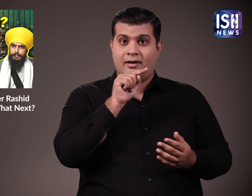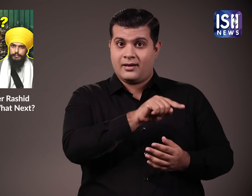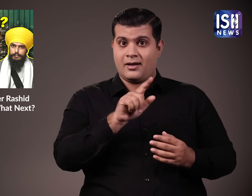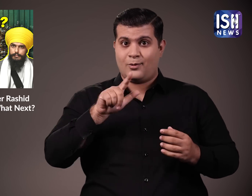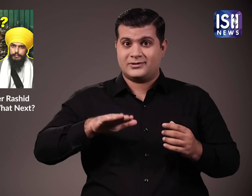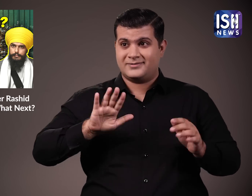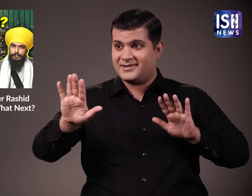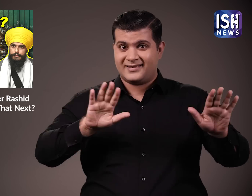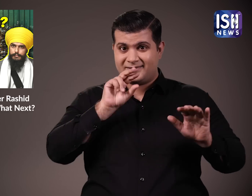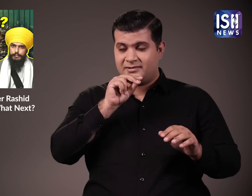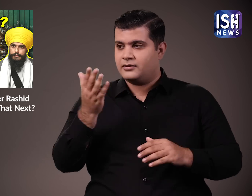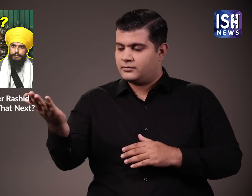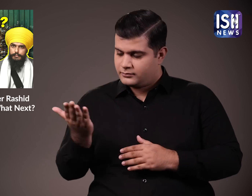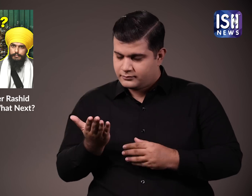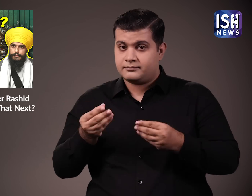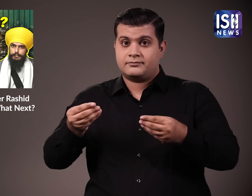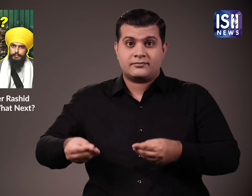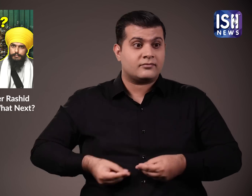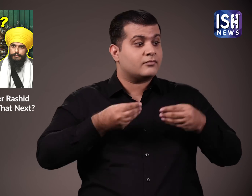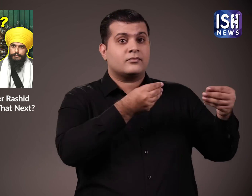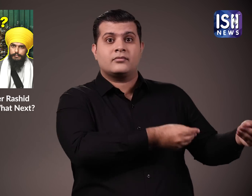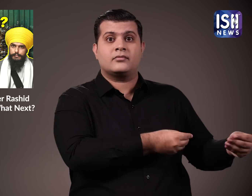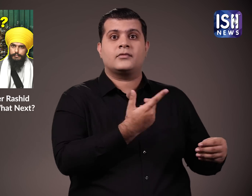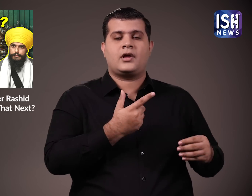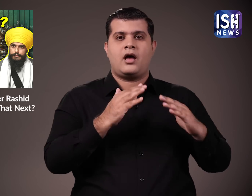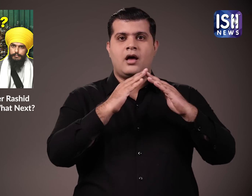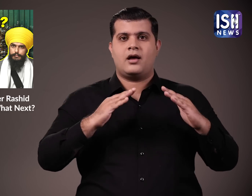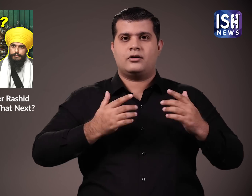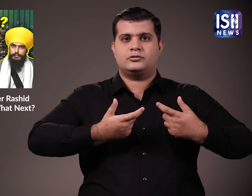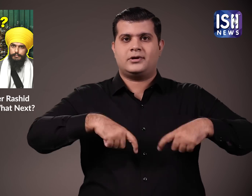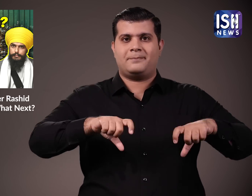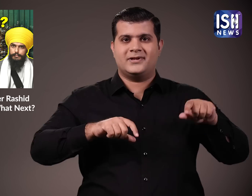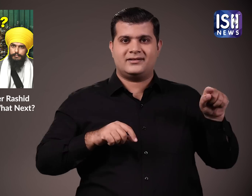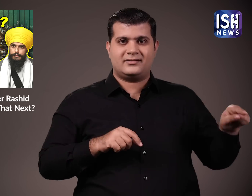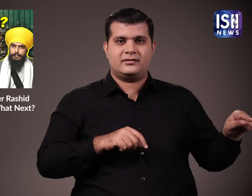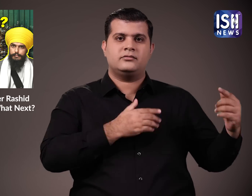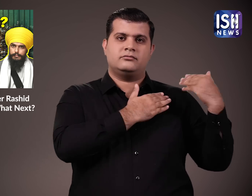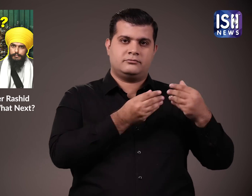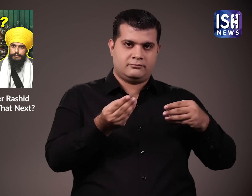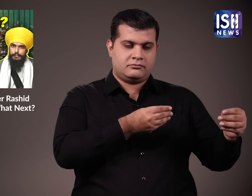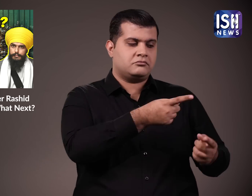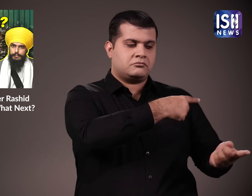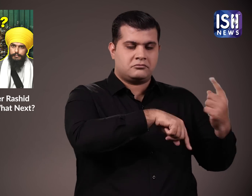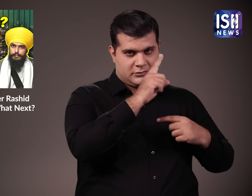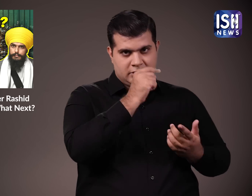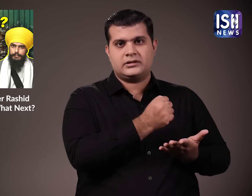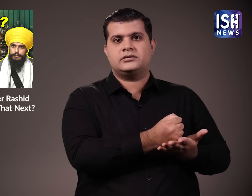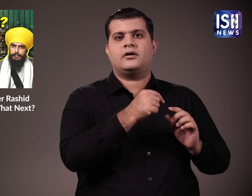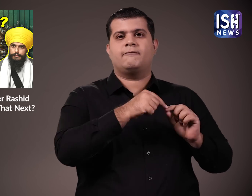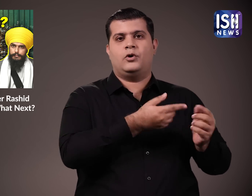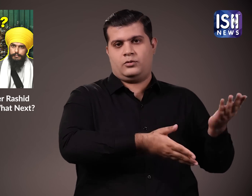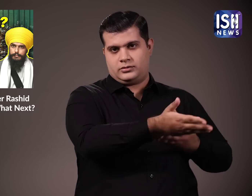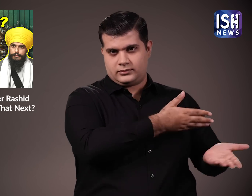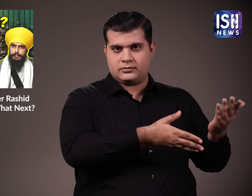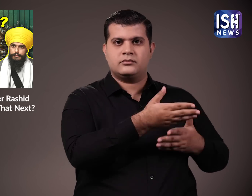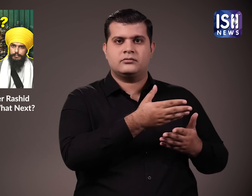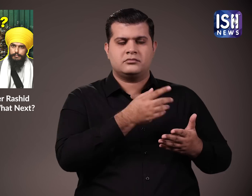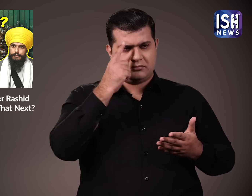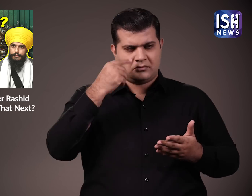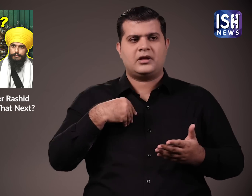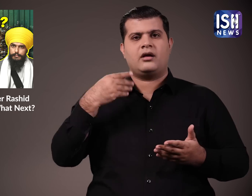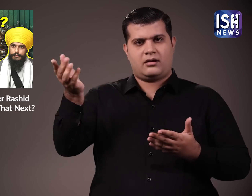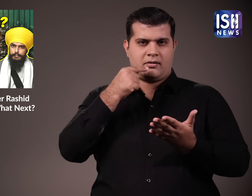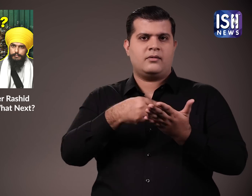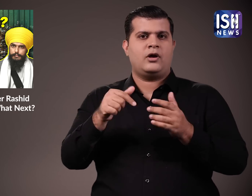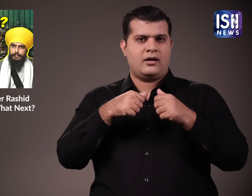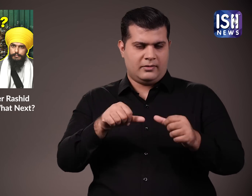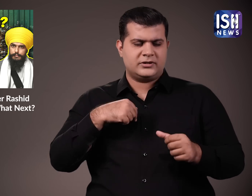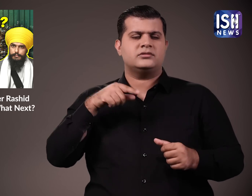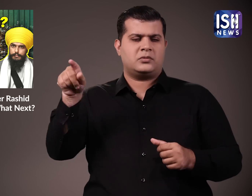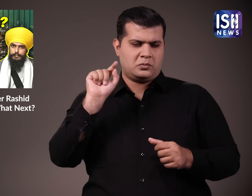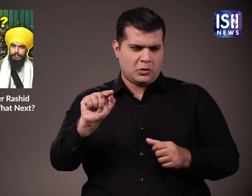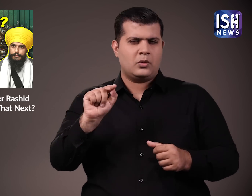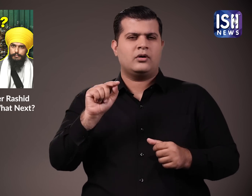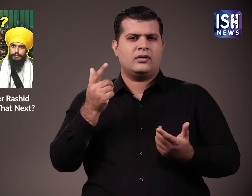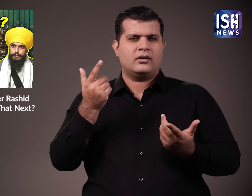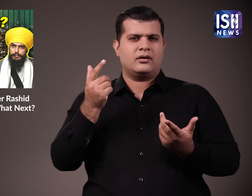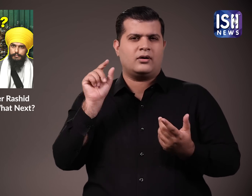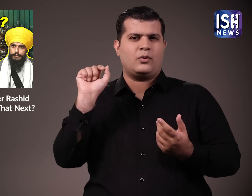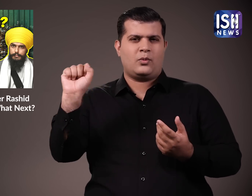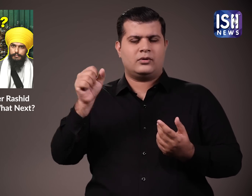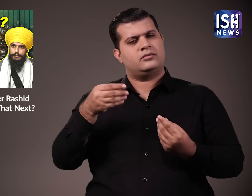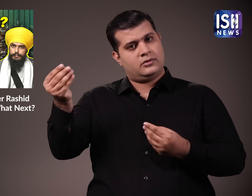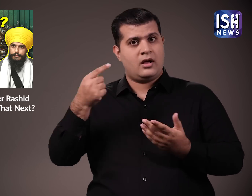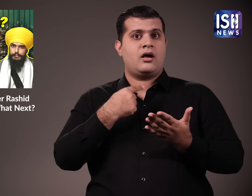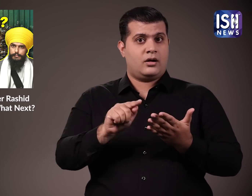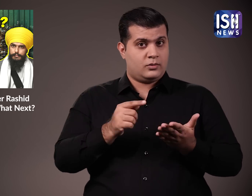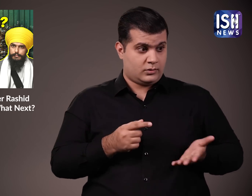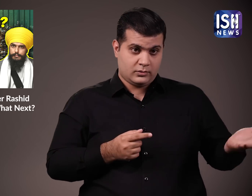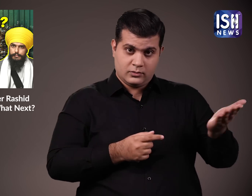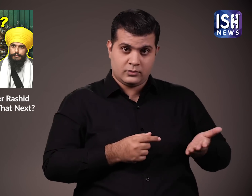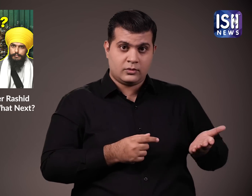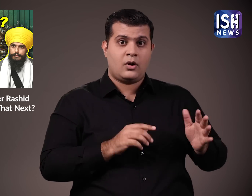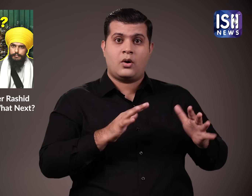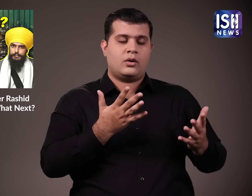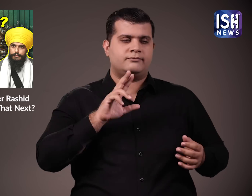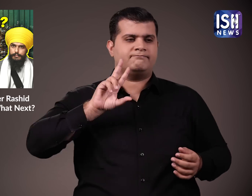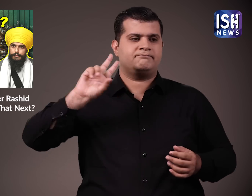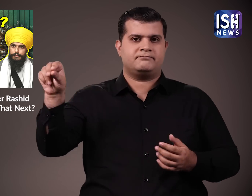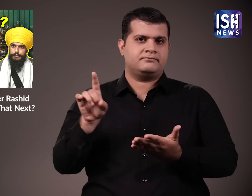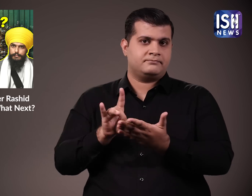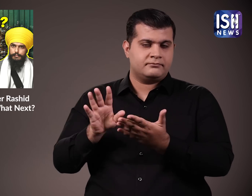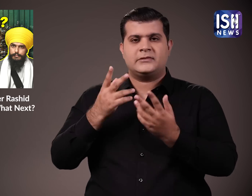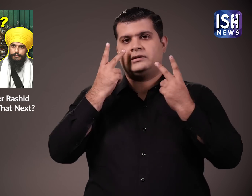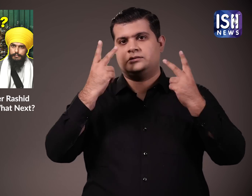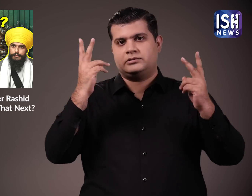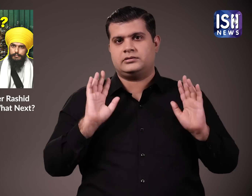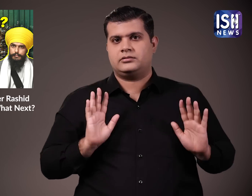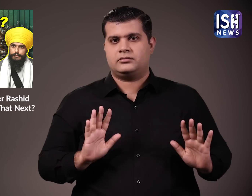The Lok Sabha Speaker will forward their requests to the House Committee on Absence of Members who will then take the final decision.